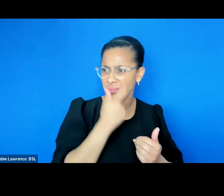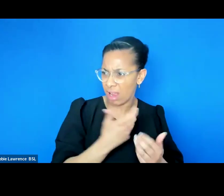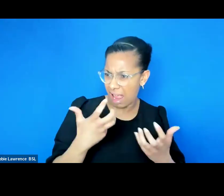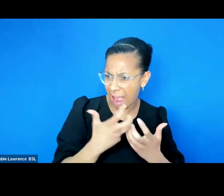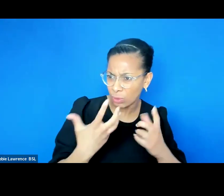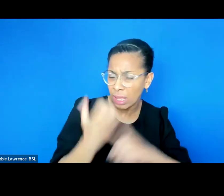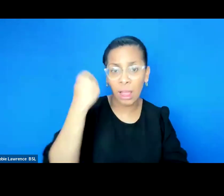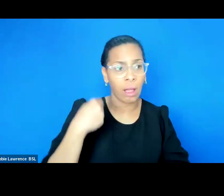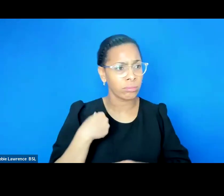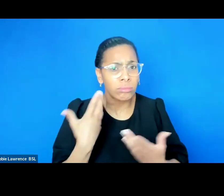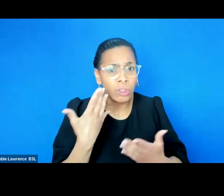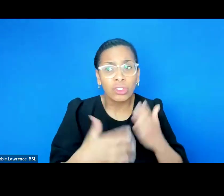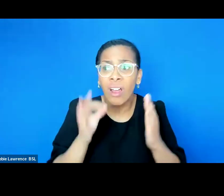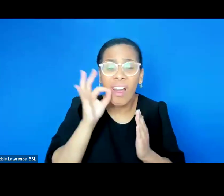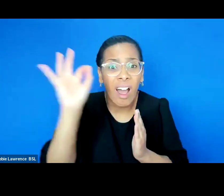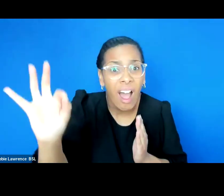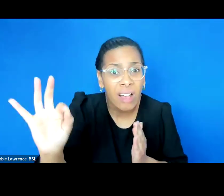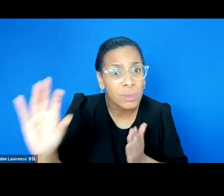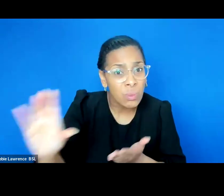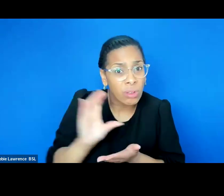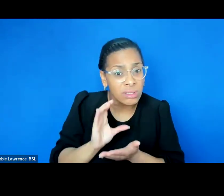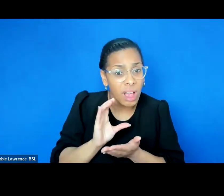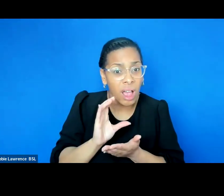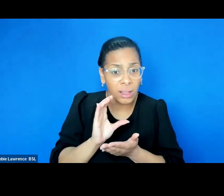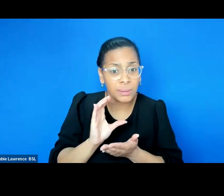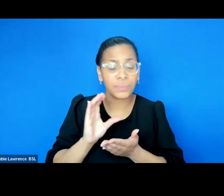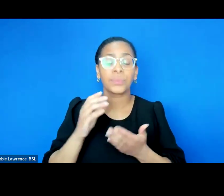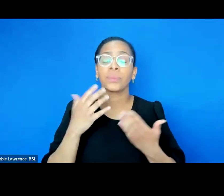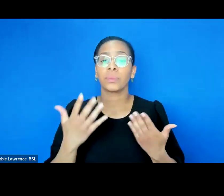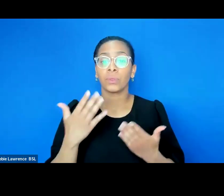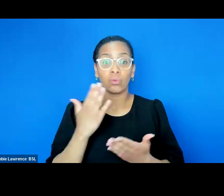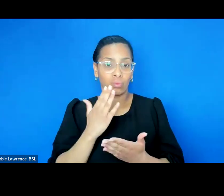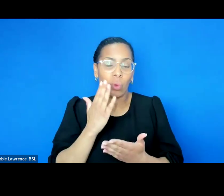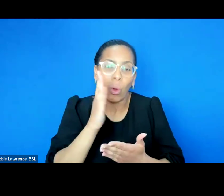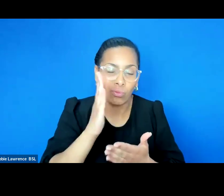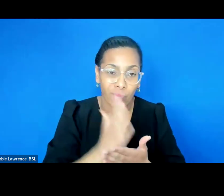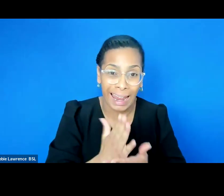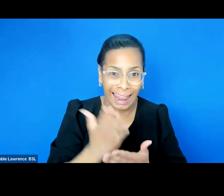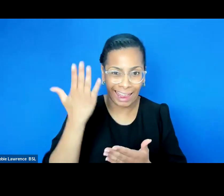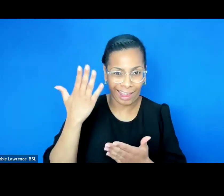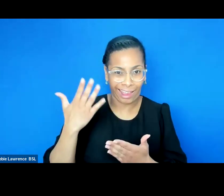I just asked." Obviously it wasn't as simple as that. I'd been fundraising since As a little kid with Trick-or-Treat for UNICEF,